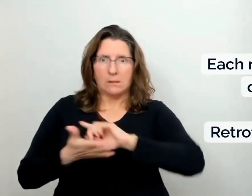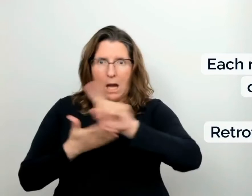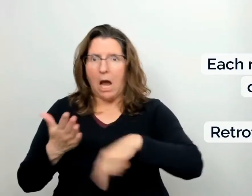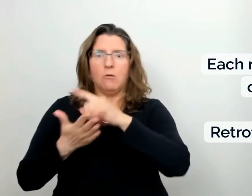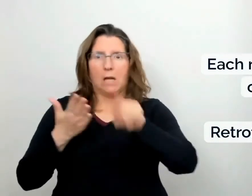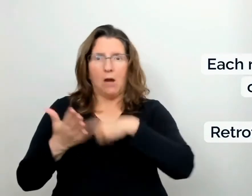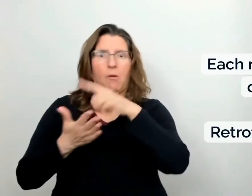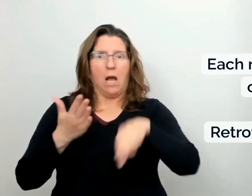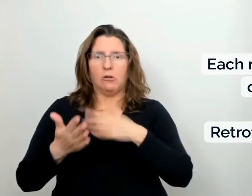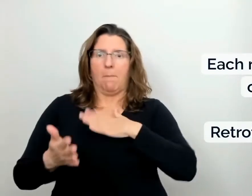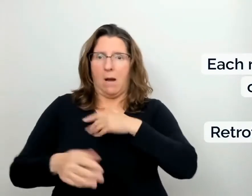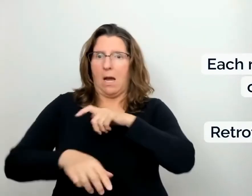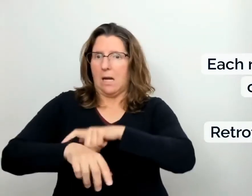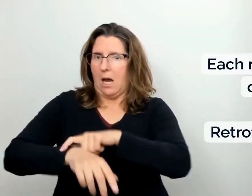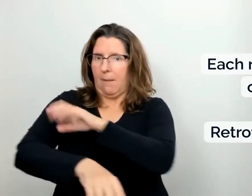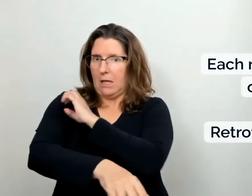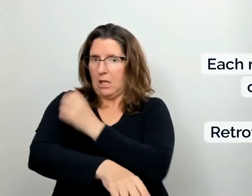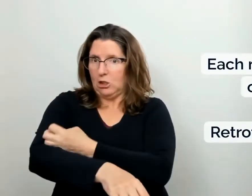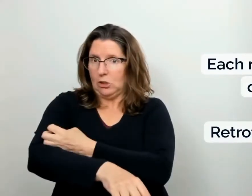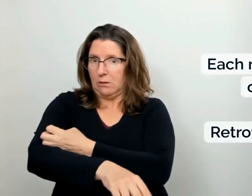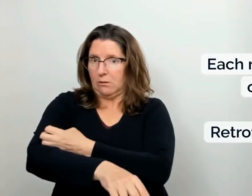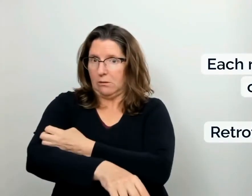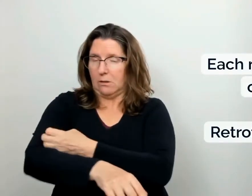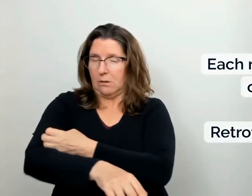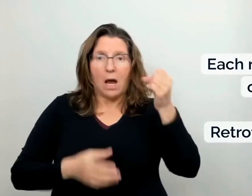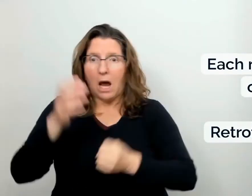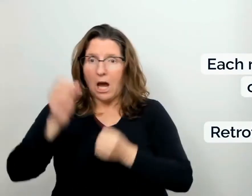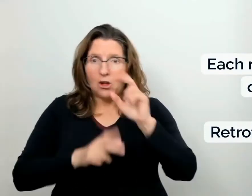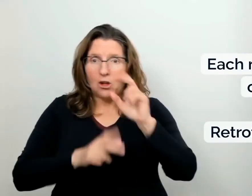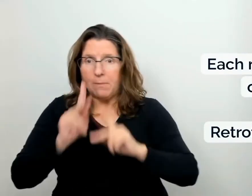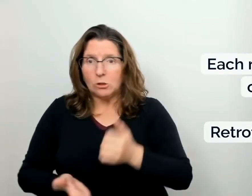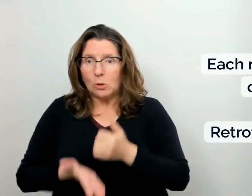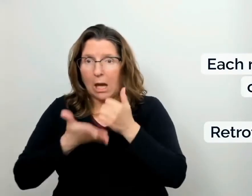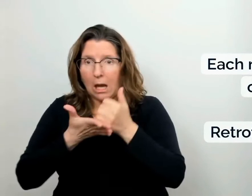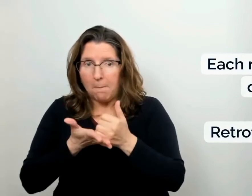To pre-record my lectures. It is consuming immense time and energy.